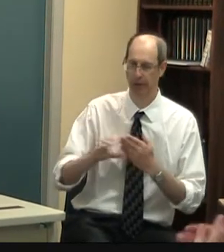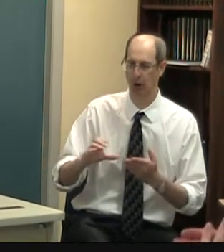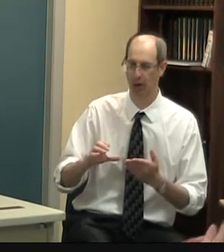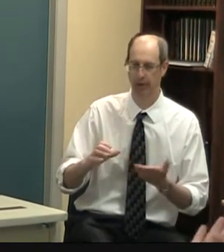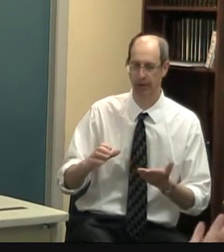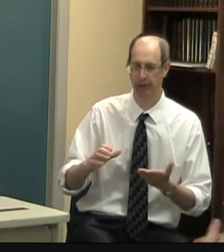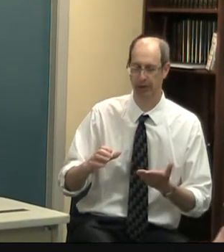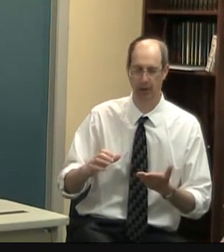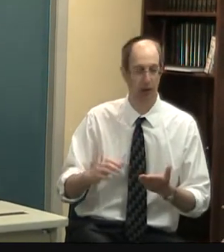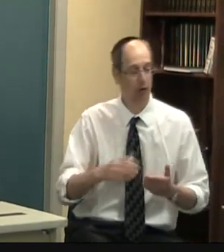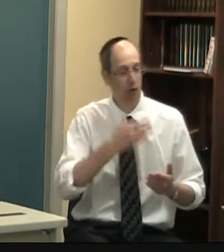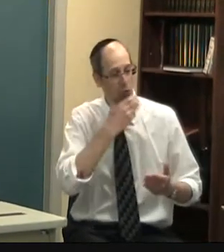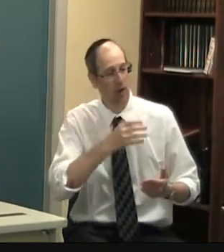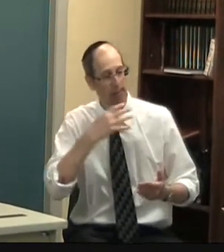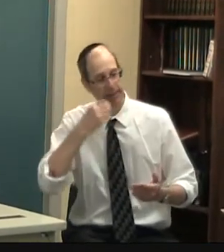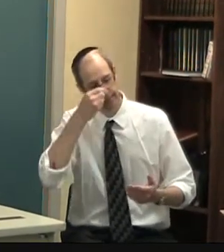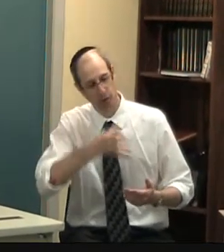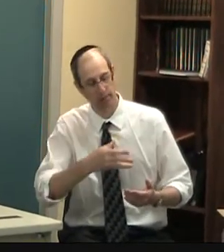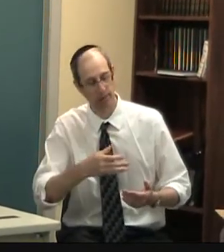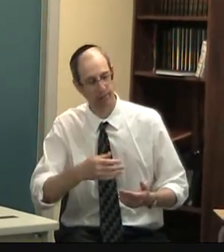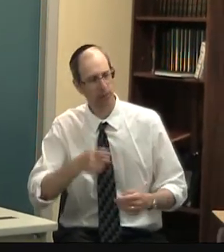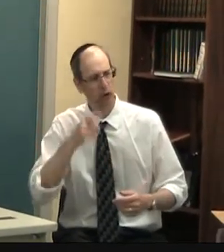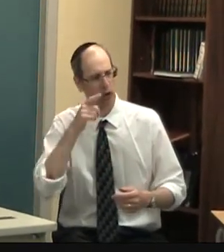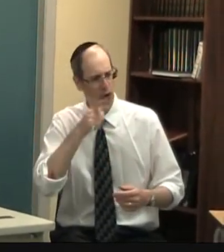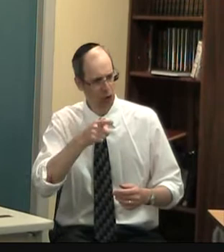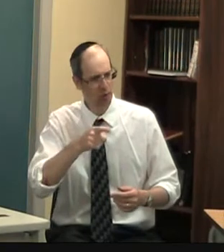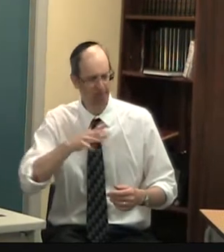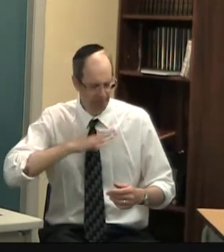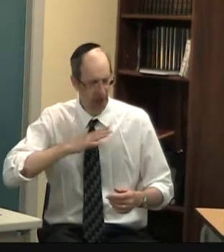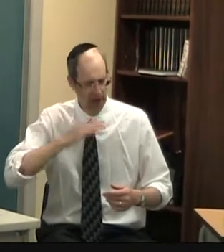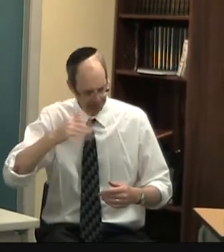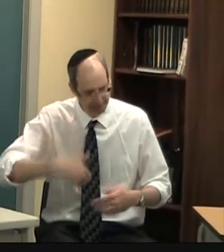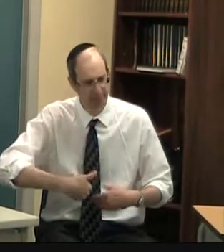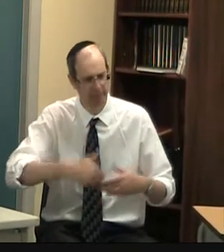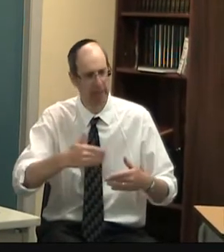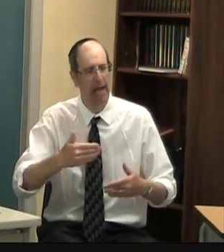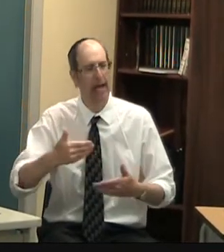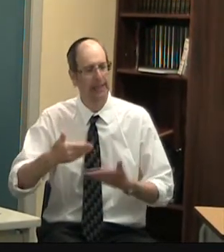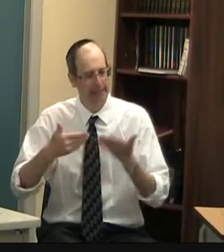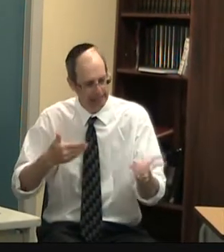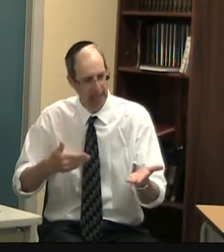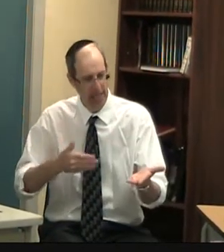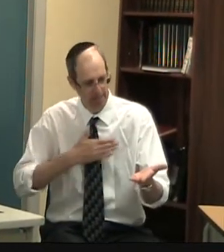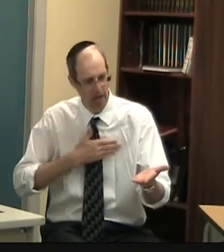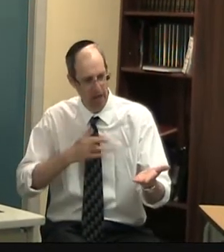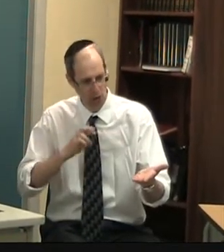So their ever says you know what you go ahead and take this ruble and the first investment